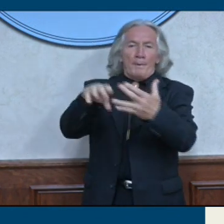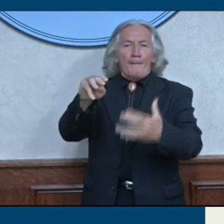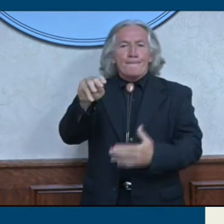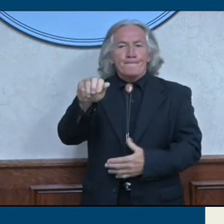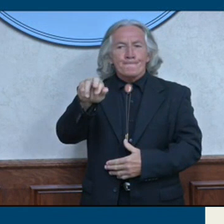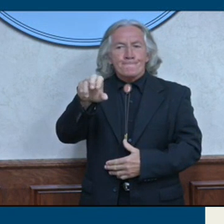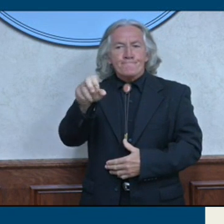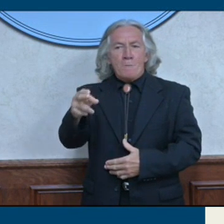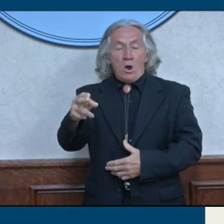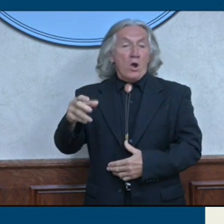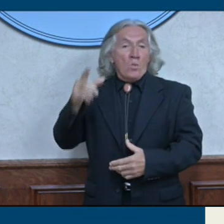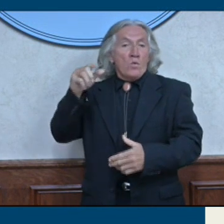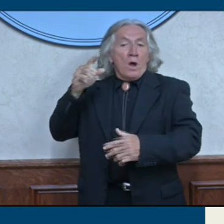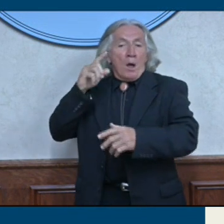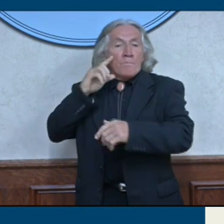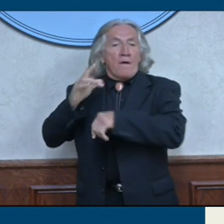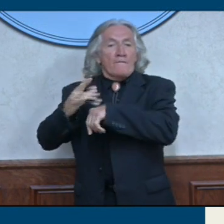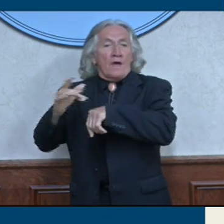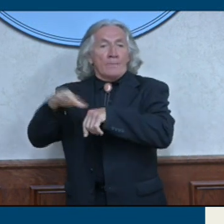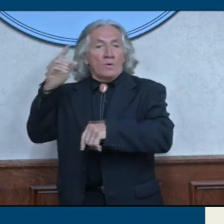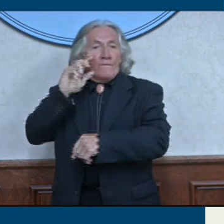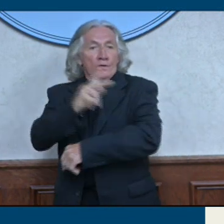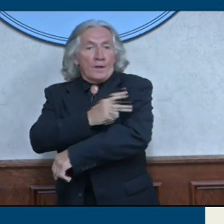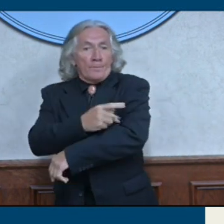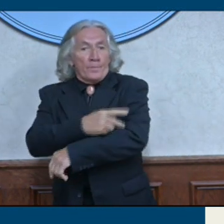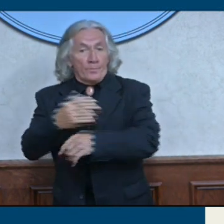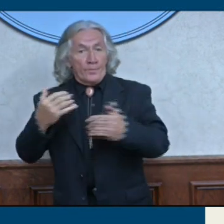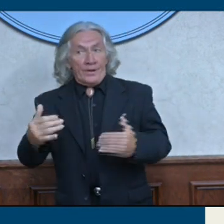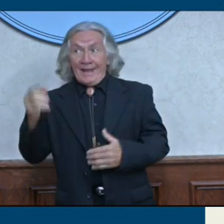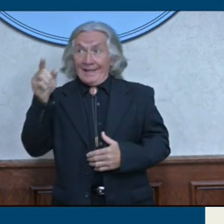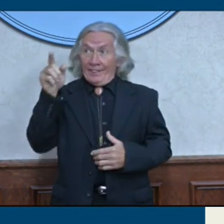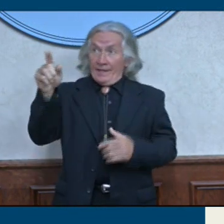OF BEDS ARE AVAILABLE NOW THAT WERE AVAILABLE BACK IN